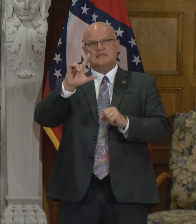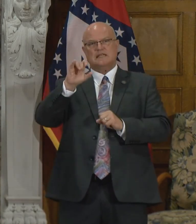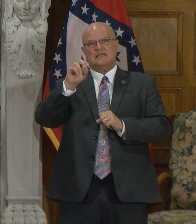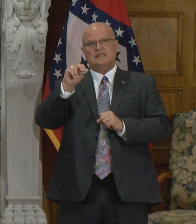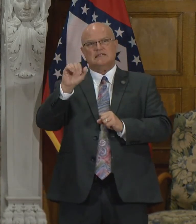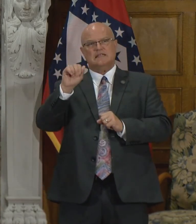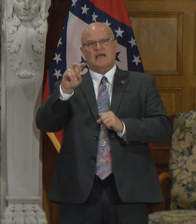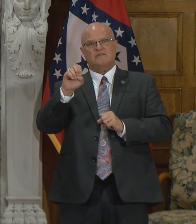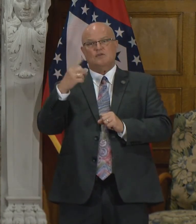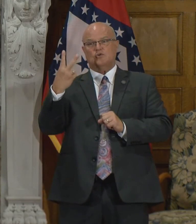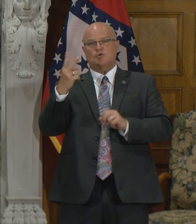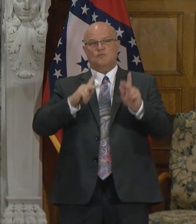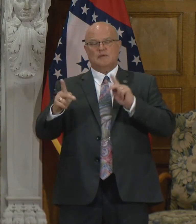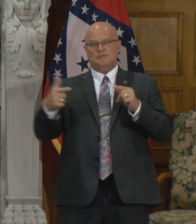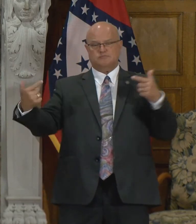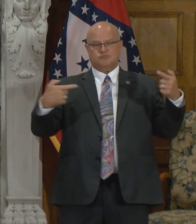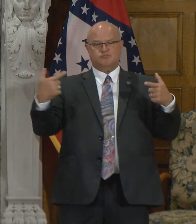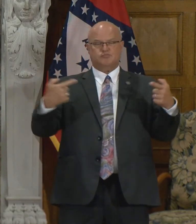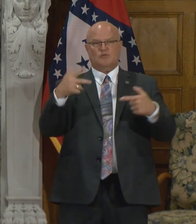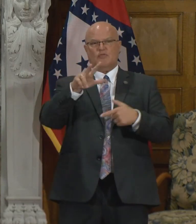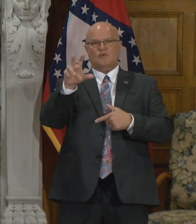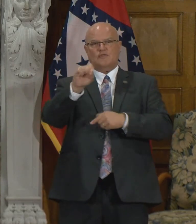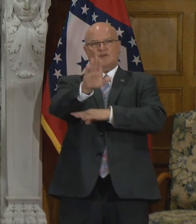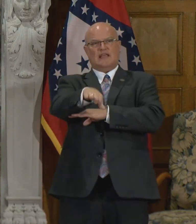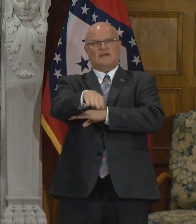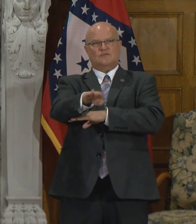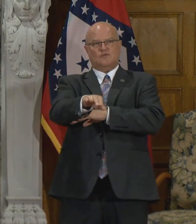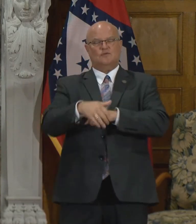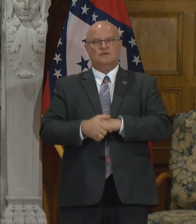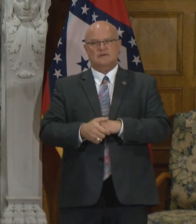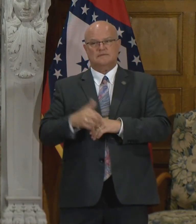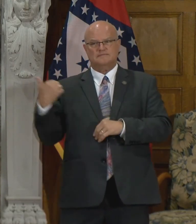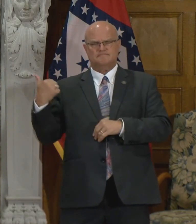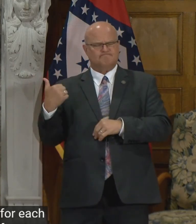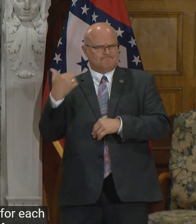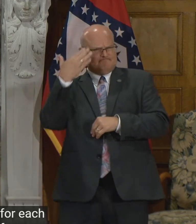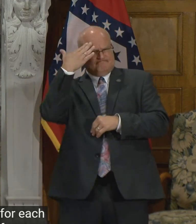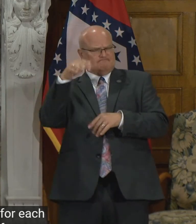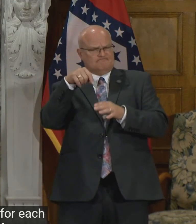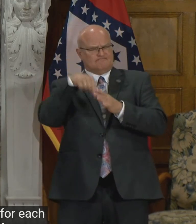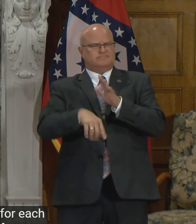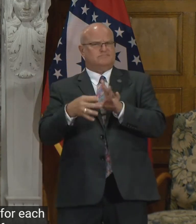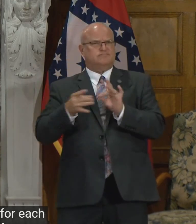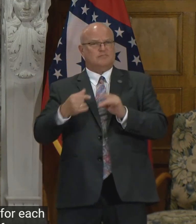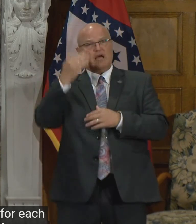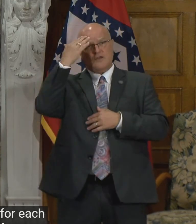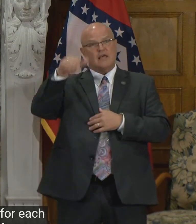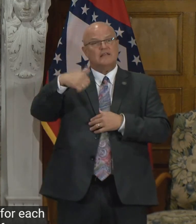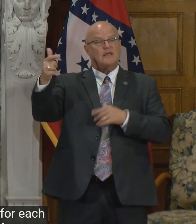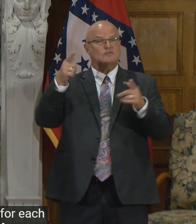each other 3:30 in the afternoon. I'm not familiar with the details on that. I know we had another shooting on